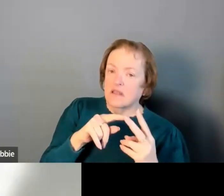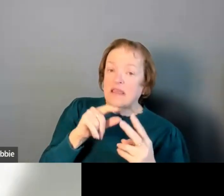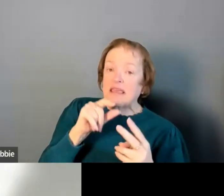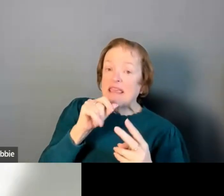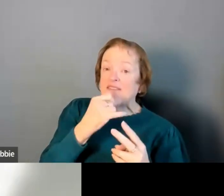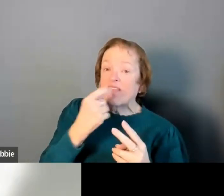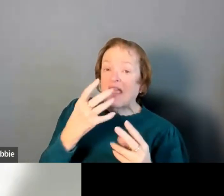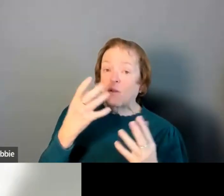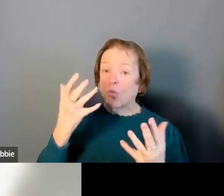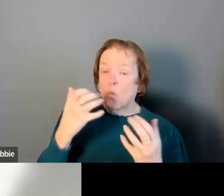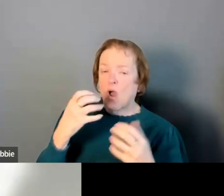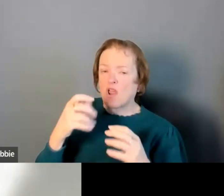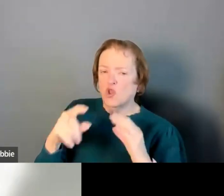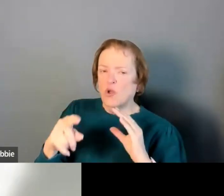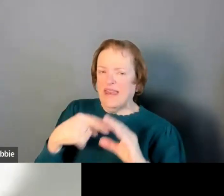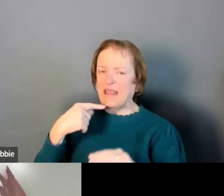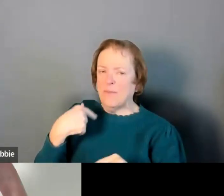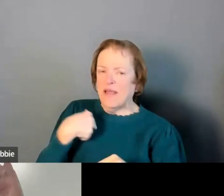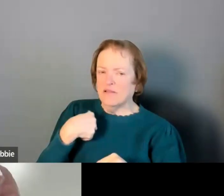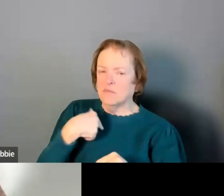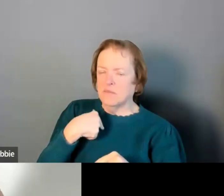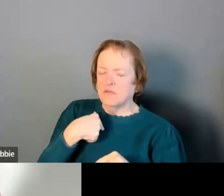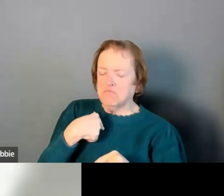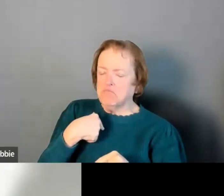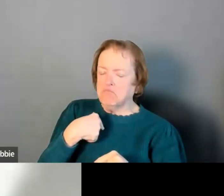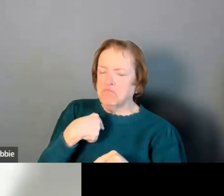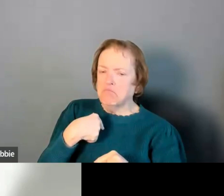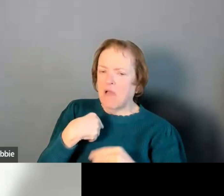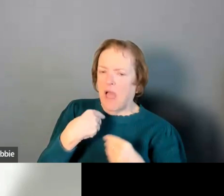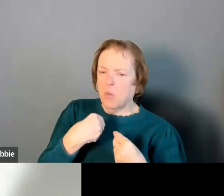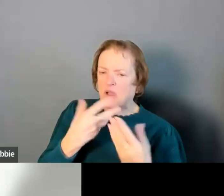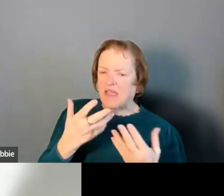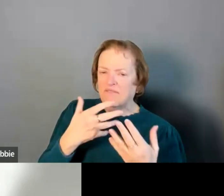you can email me, I can give you my email address. I do I put together a little troubleshooting